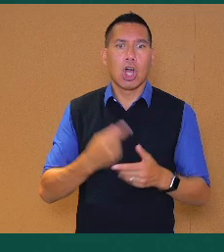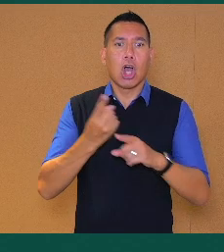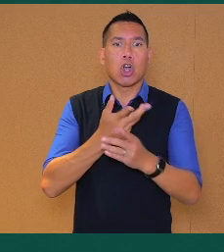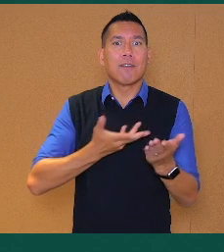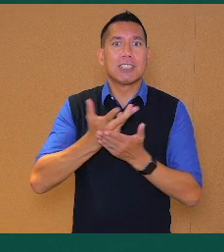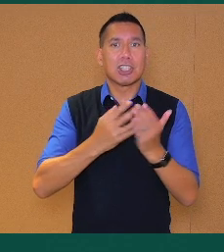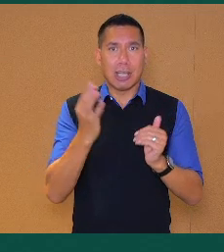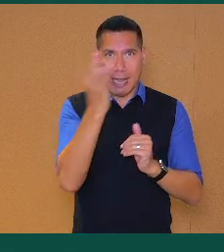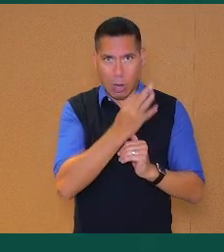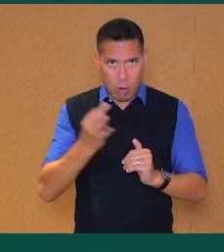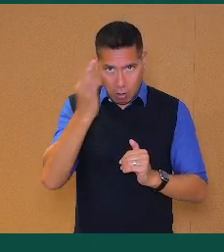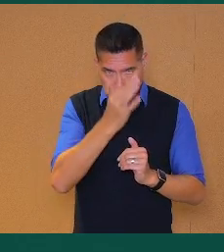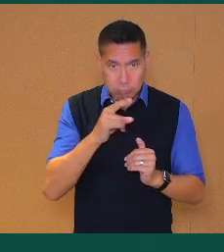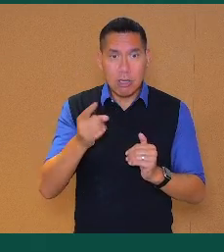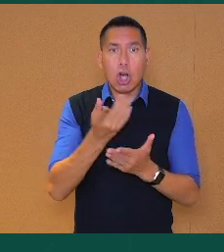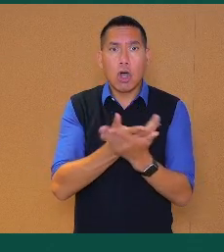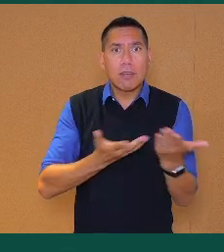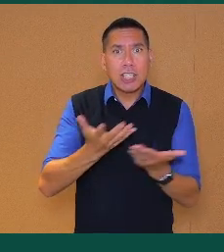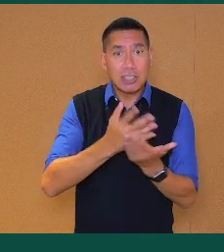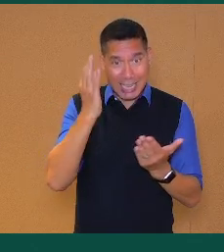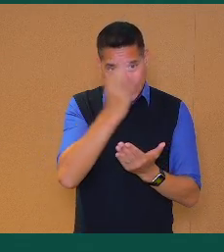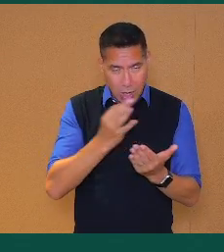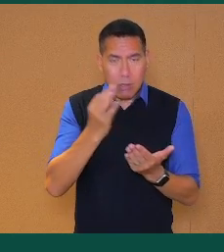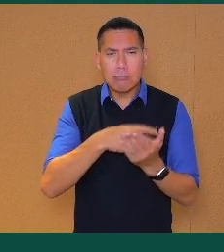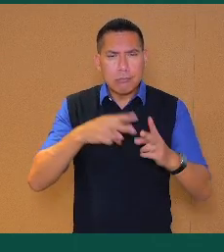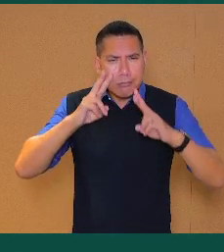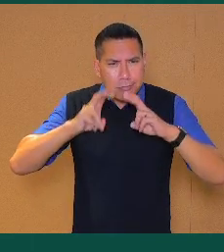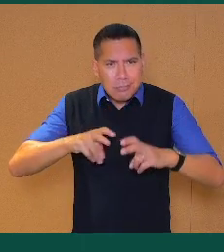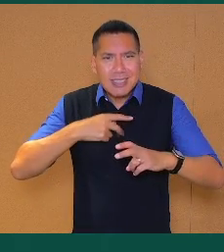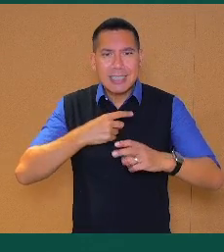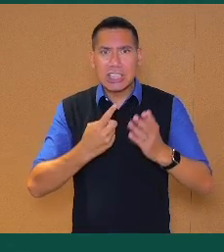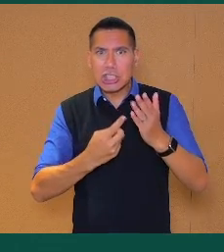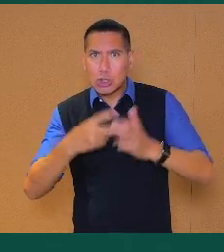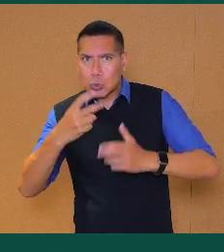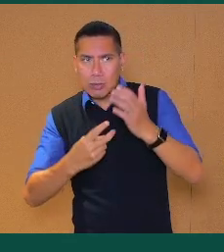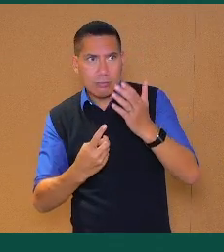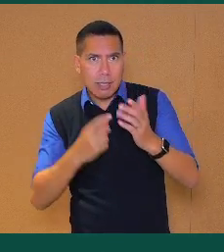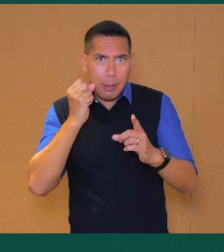the issues that affect people across Victoria.